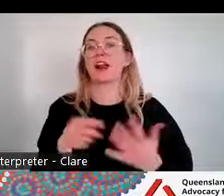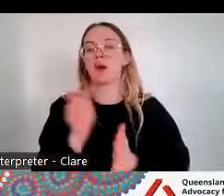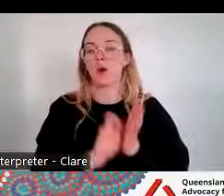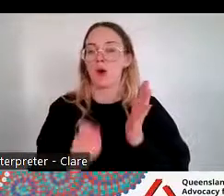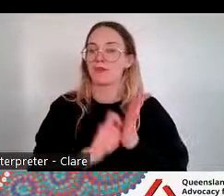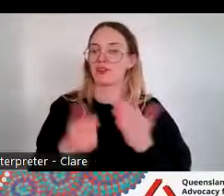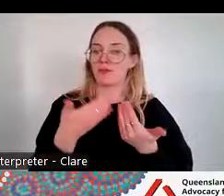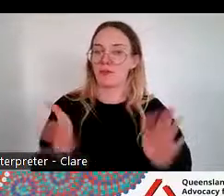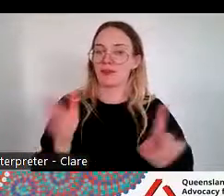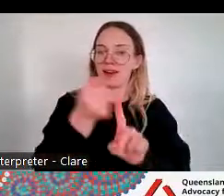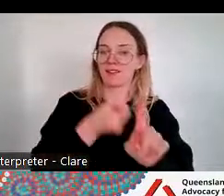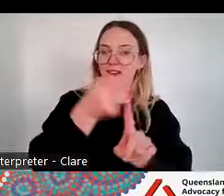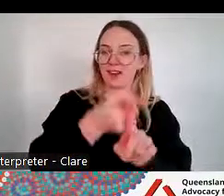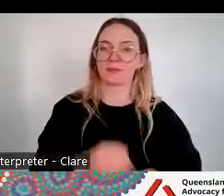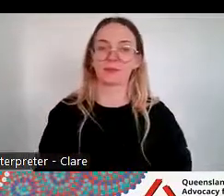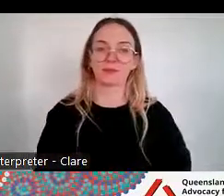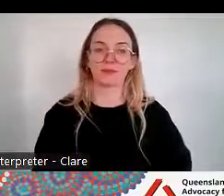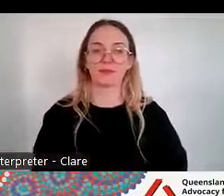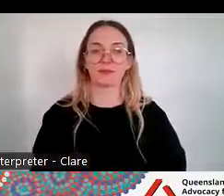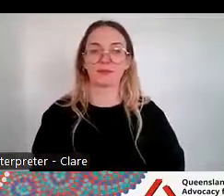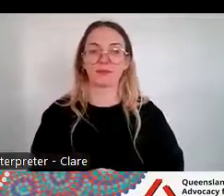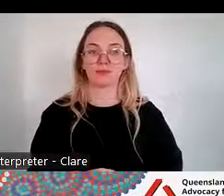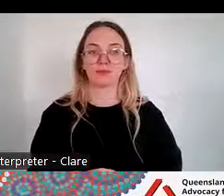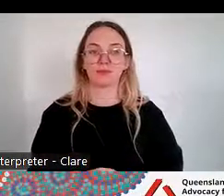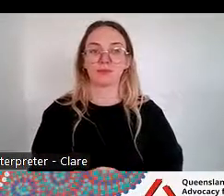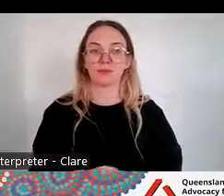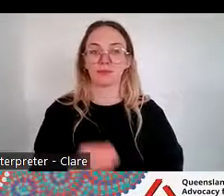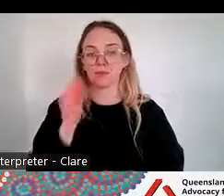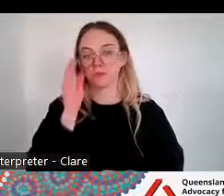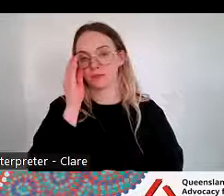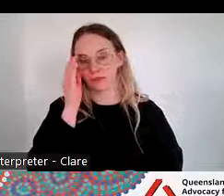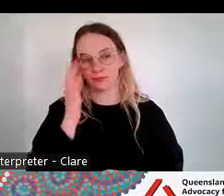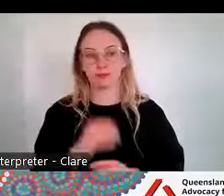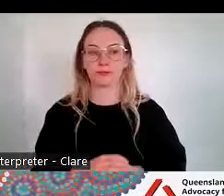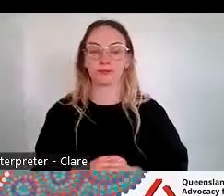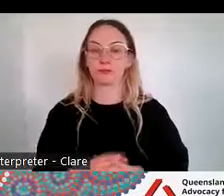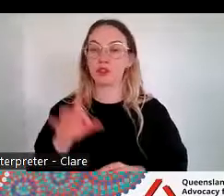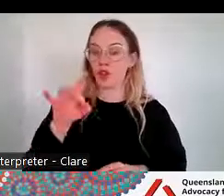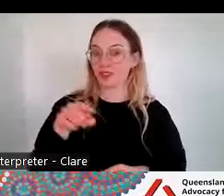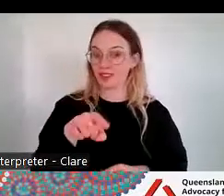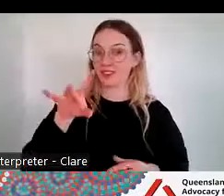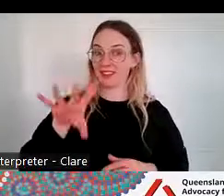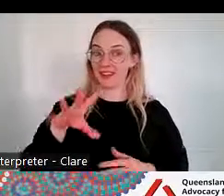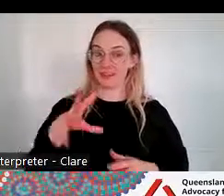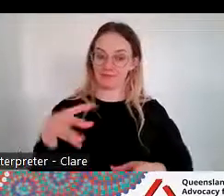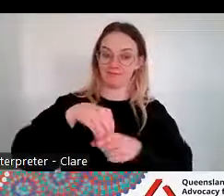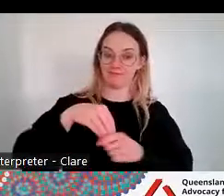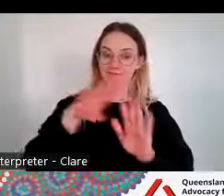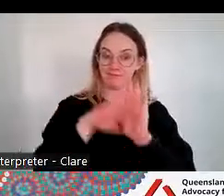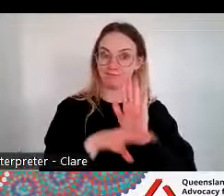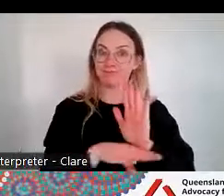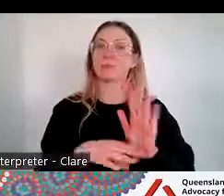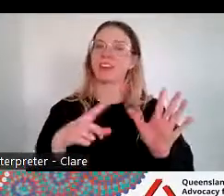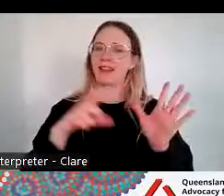Turning now to the 10 general principles in the Act, and these must be applied by a person or